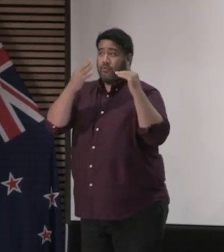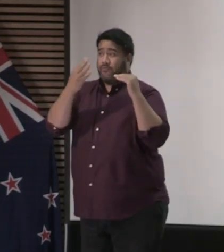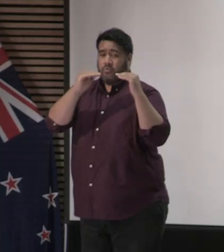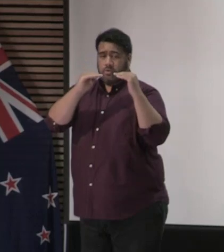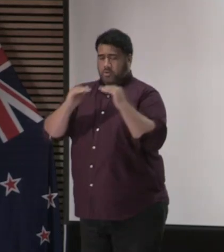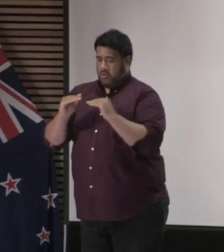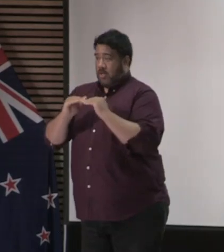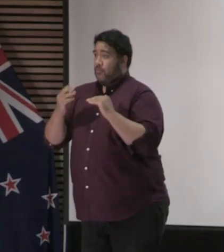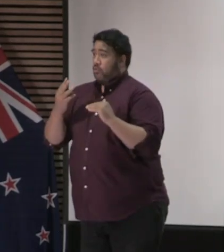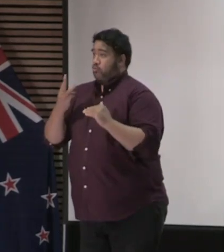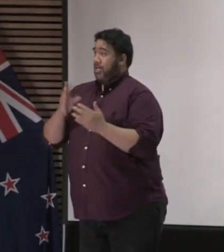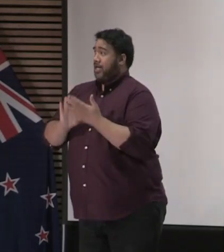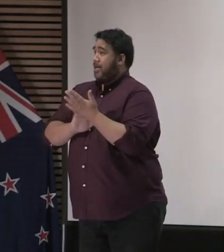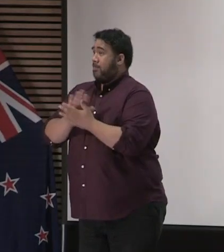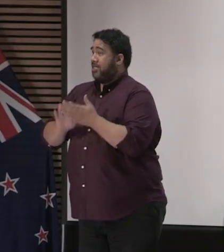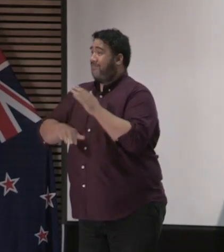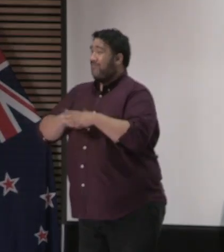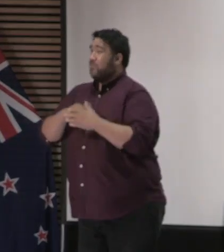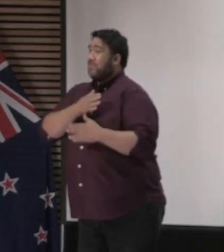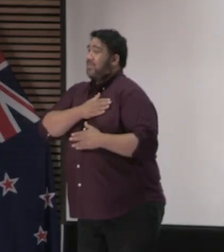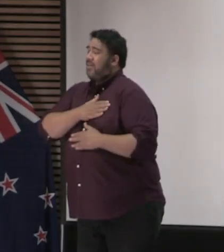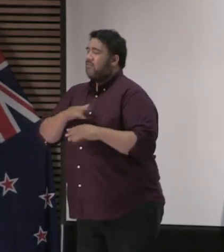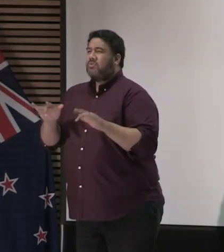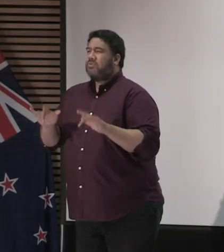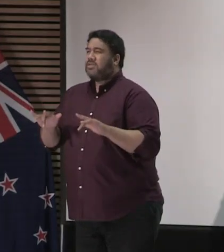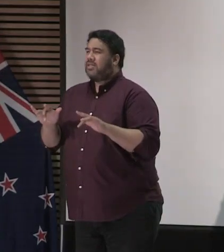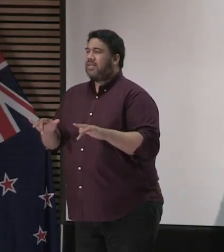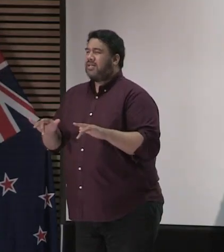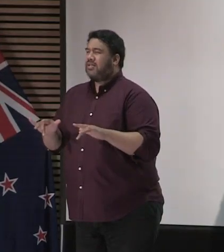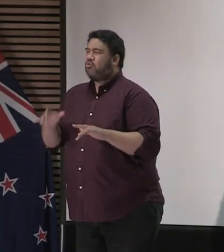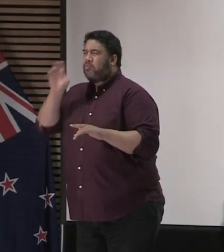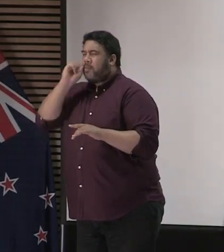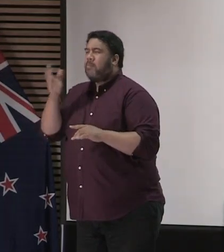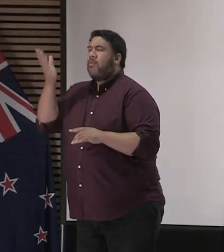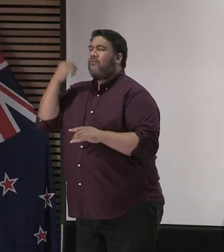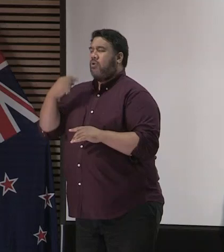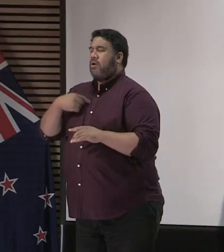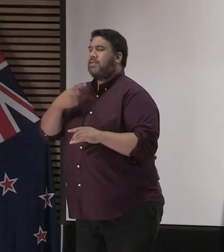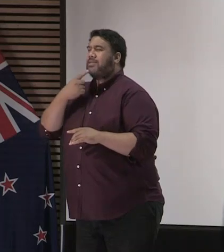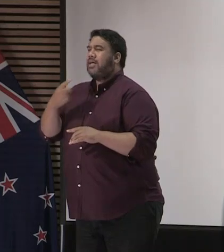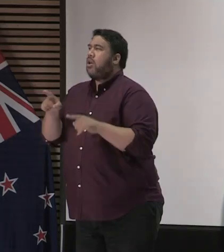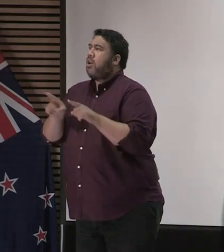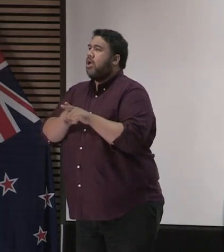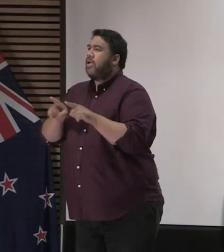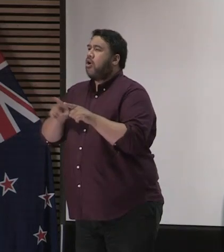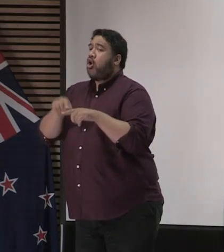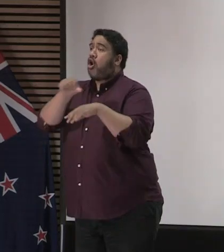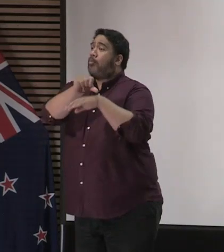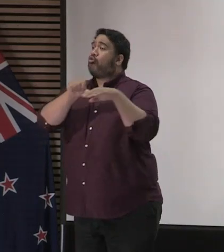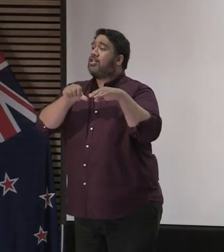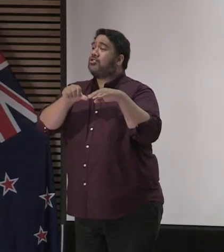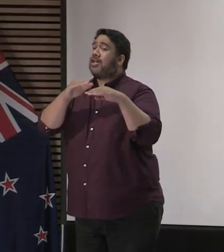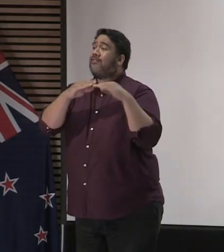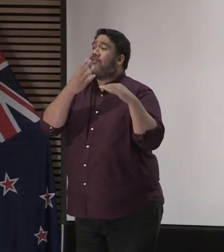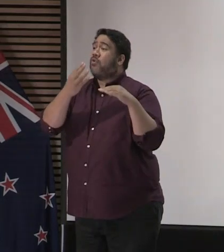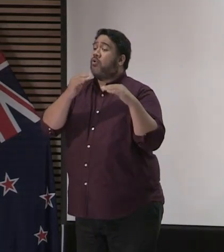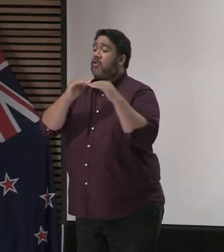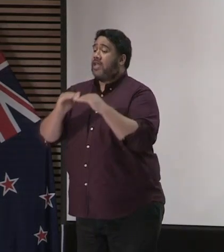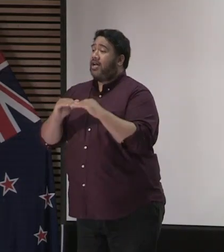that at Alert Level 3, we are